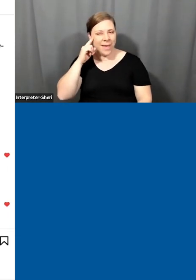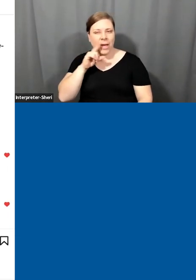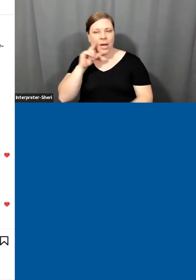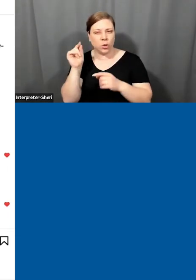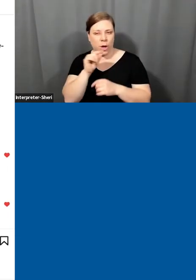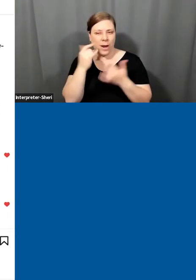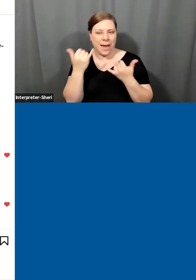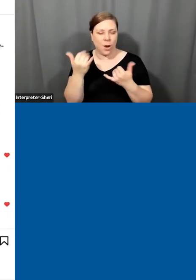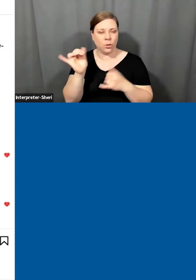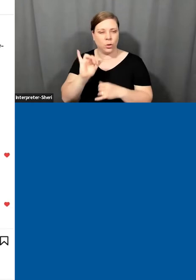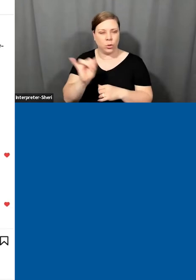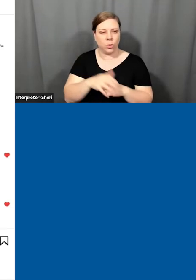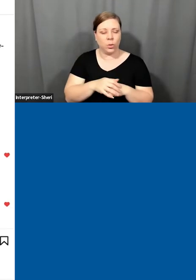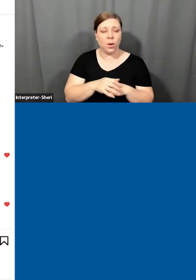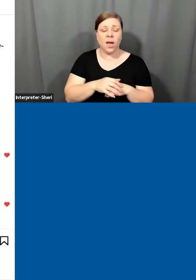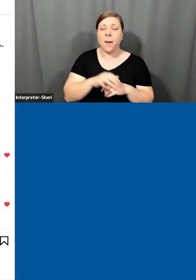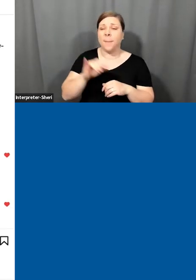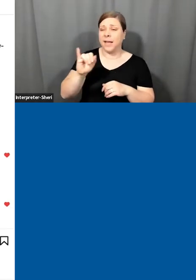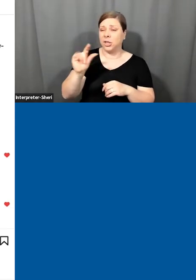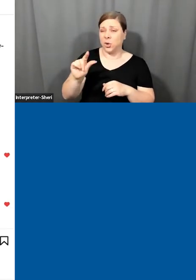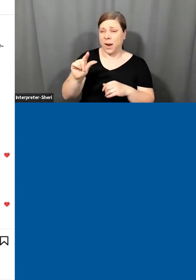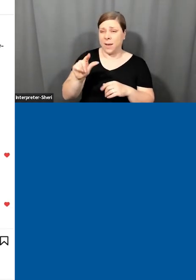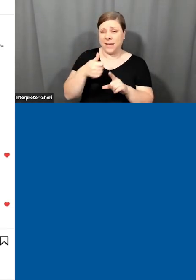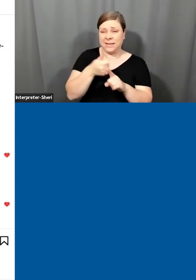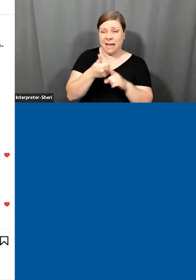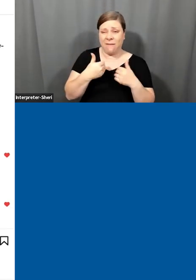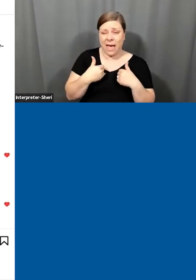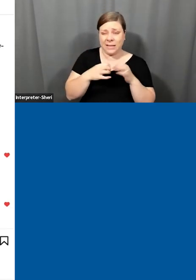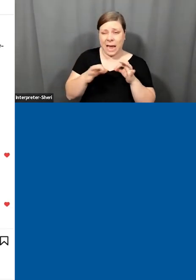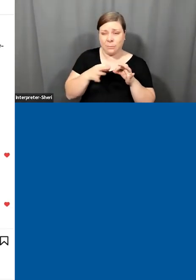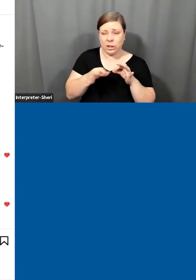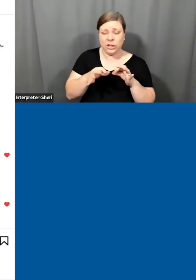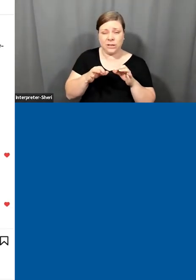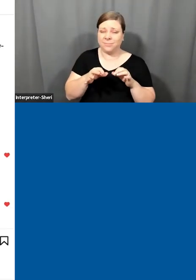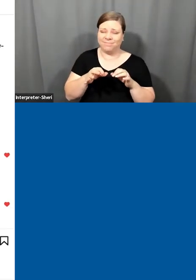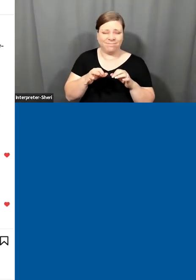Now the auto-generated captions on Instagram suck. They're not accurate, so I turn that off